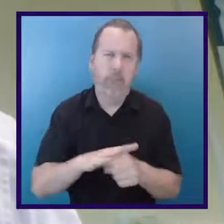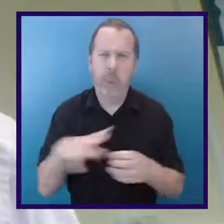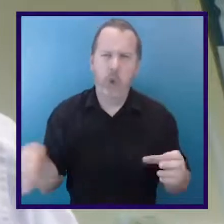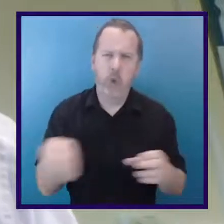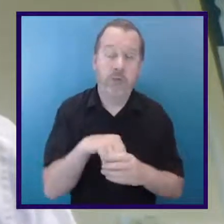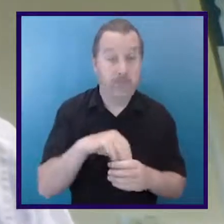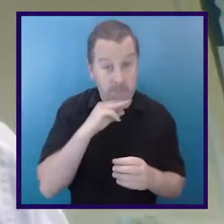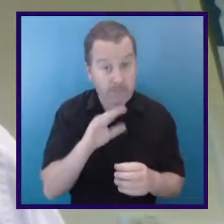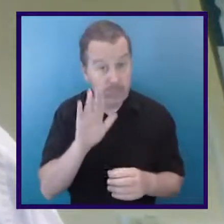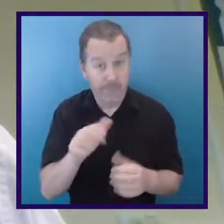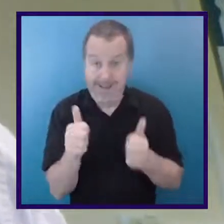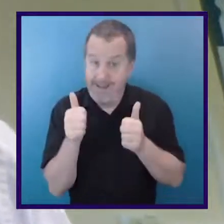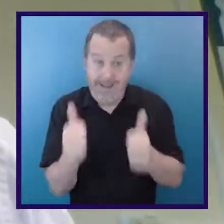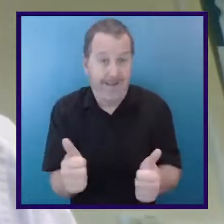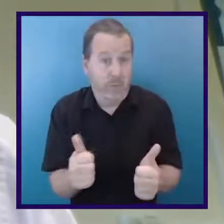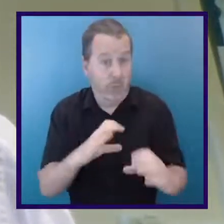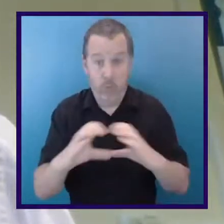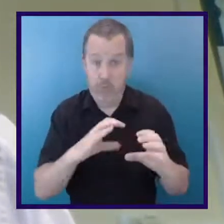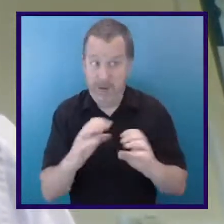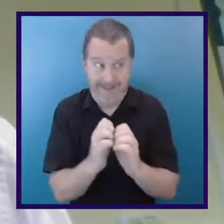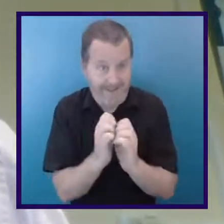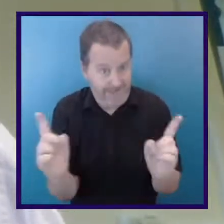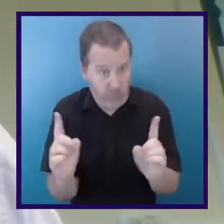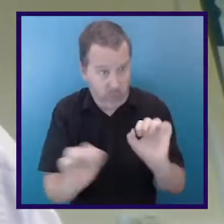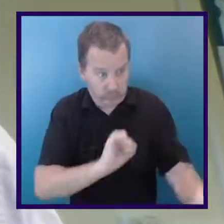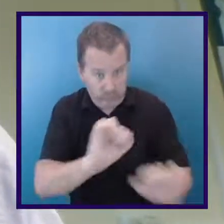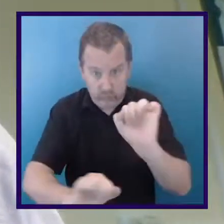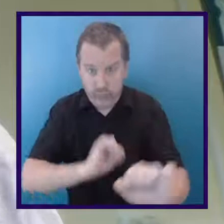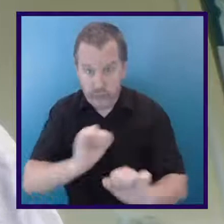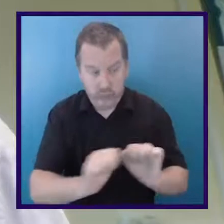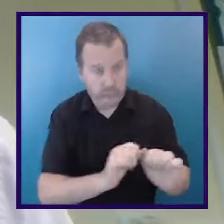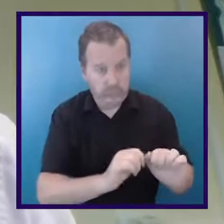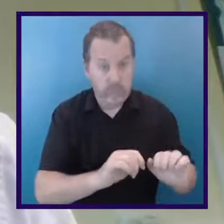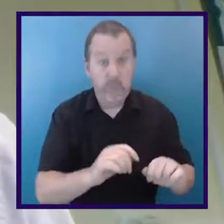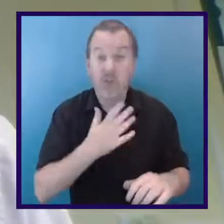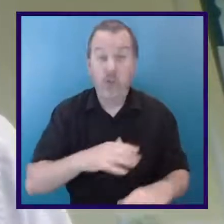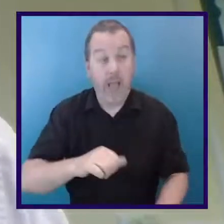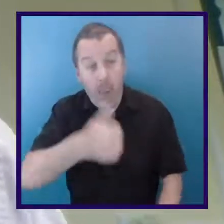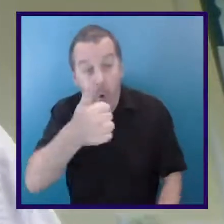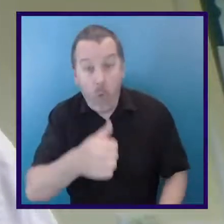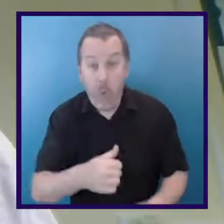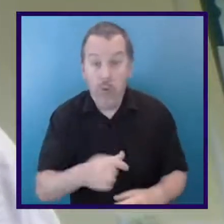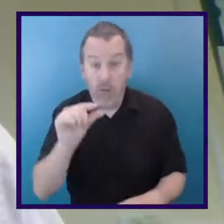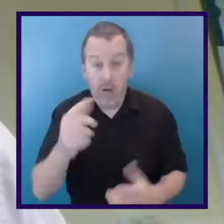sector, we need to be able to communicate with everyone, even if it's just to say hello,